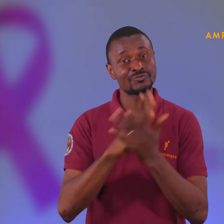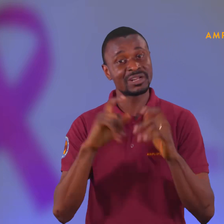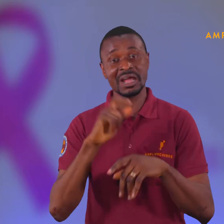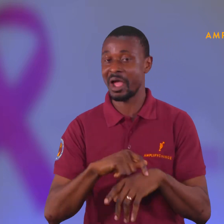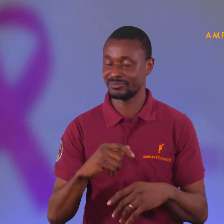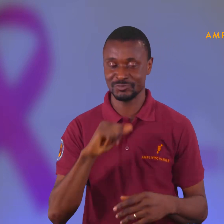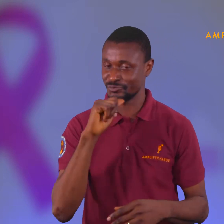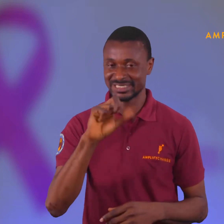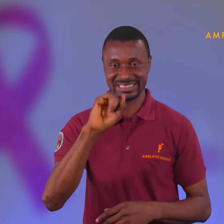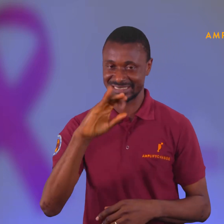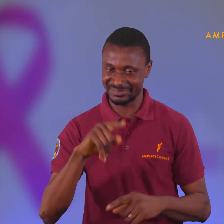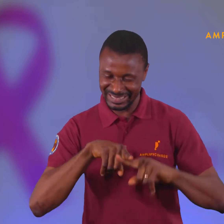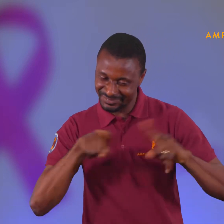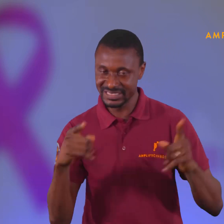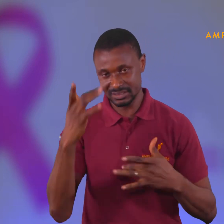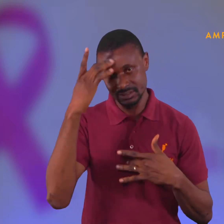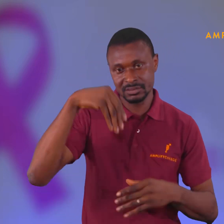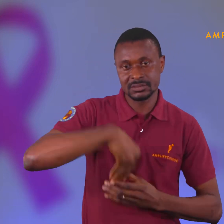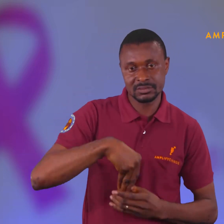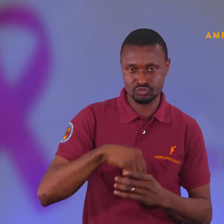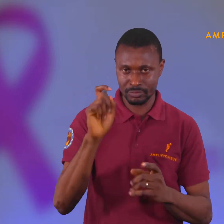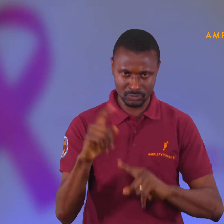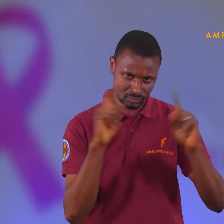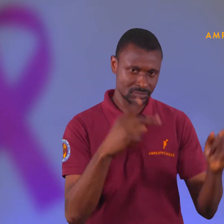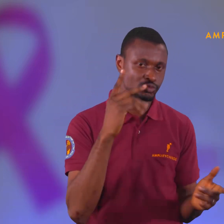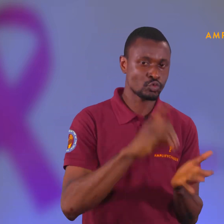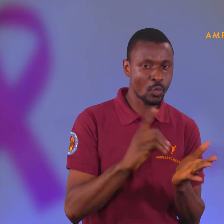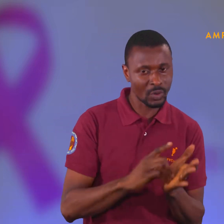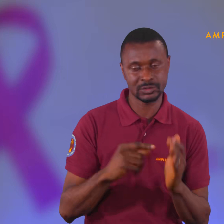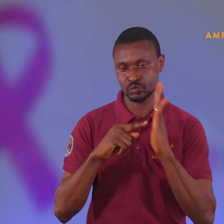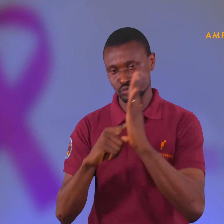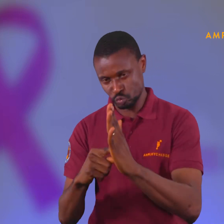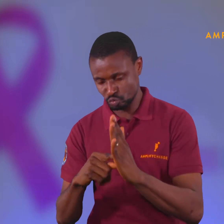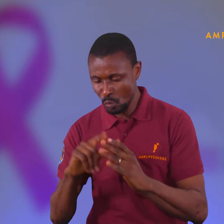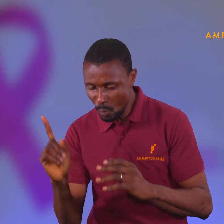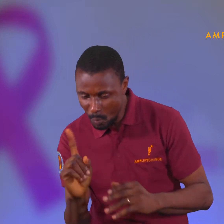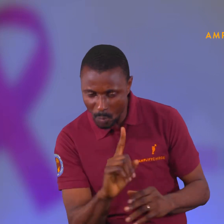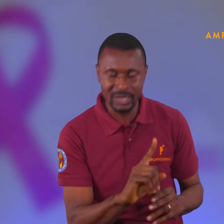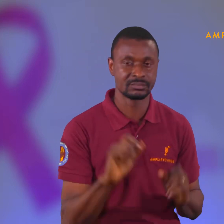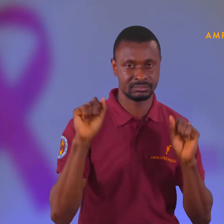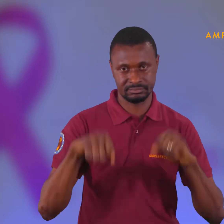Sometimes, it may not be STI but a different disease. So, you have to consult a doctor and explain your symptoms to him to assist you.